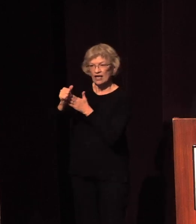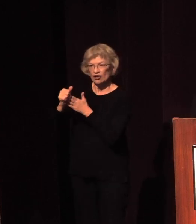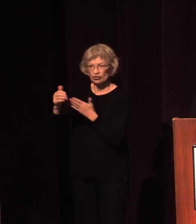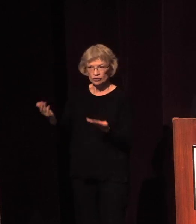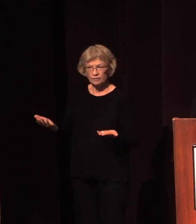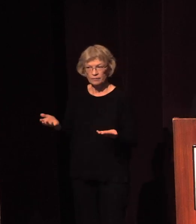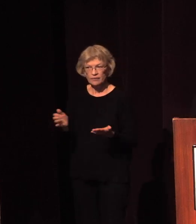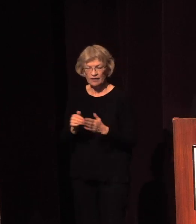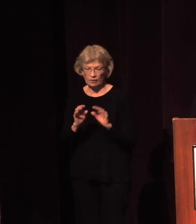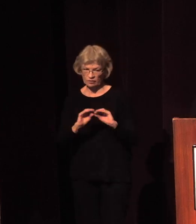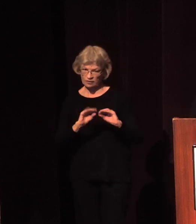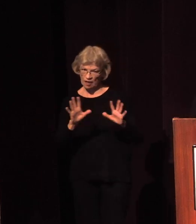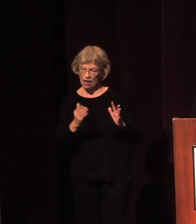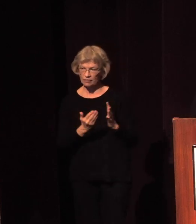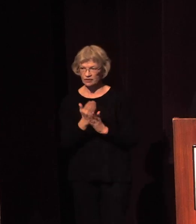themes of the survey, the lack of trust